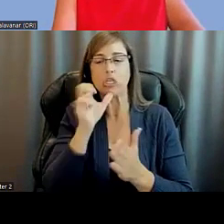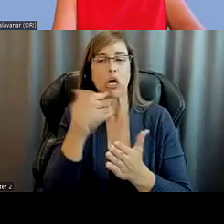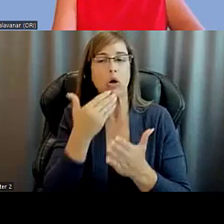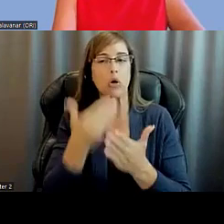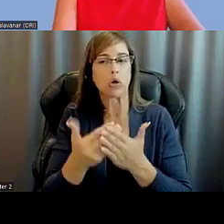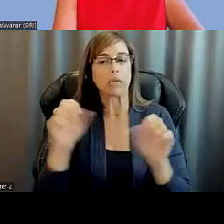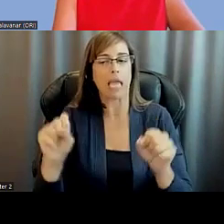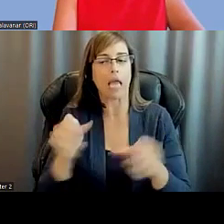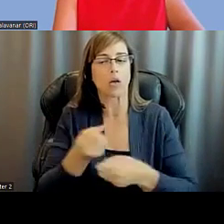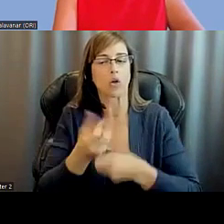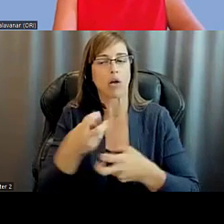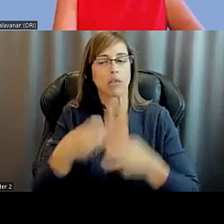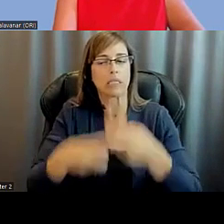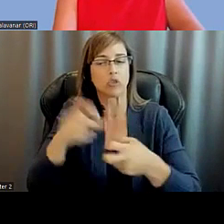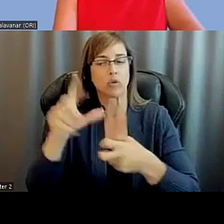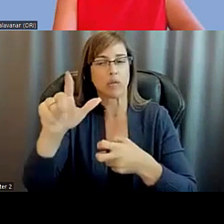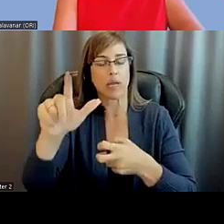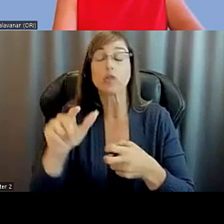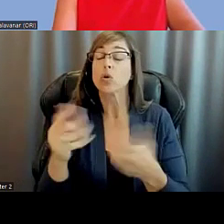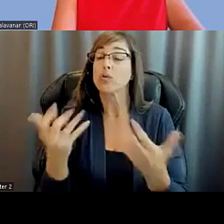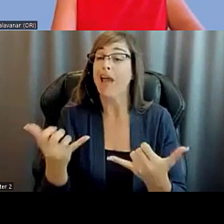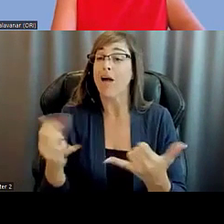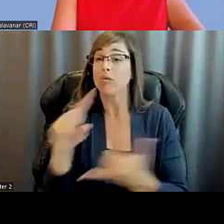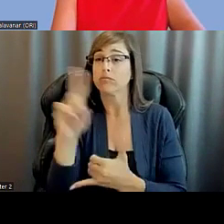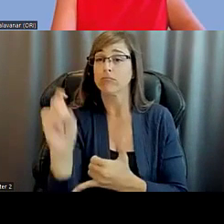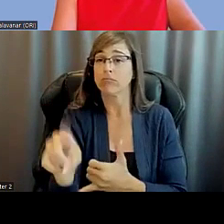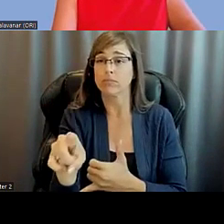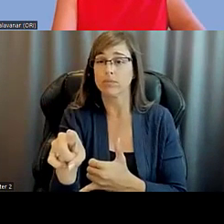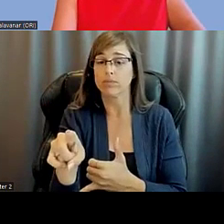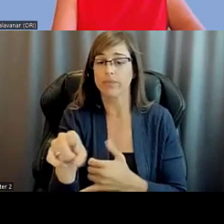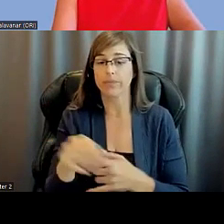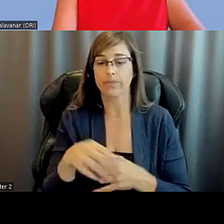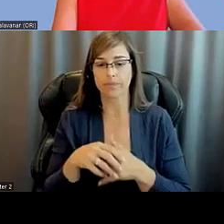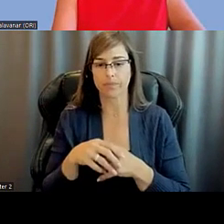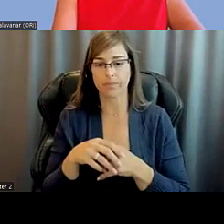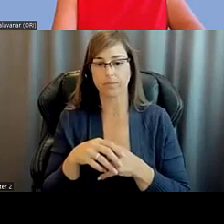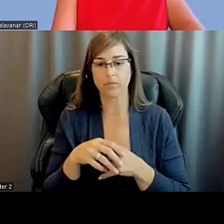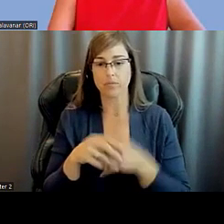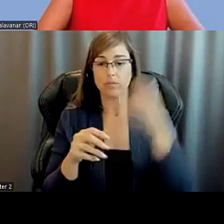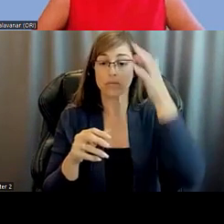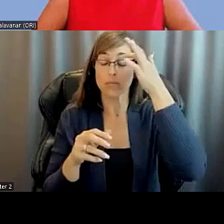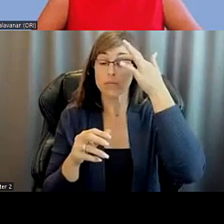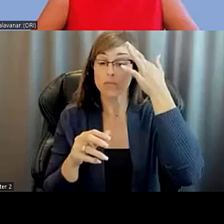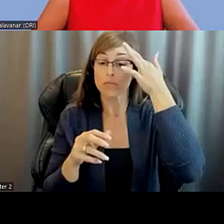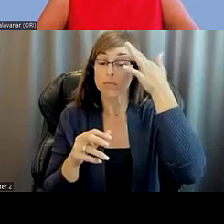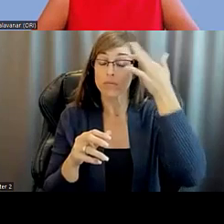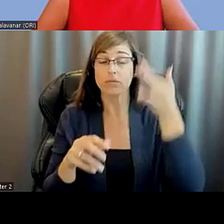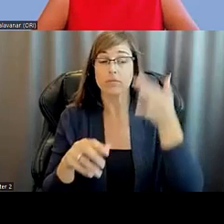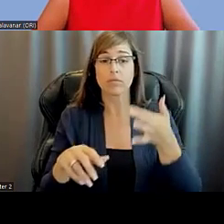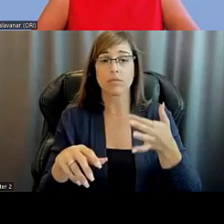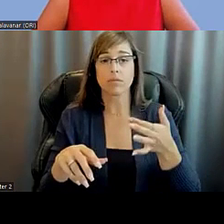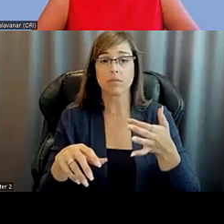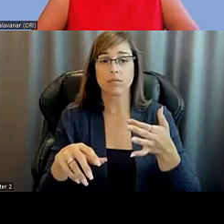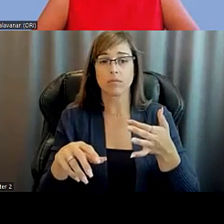So here's a question for you, so say you submit a grant,